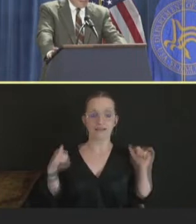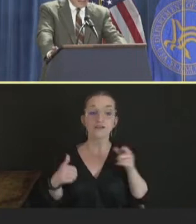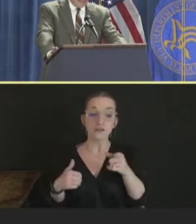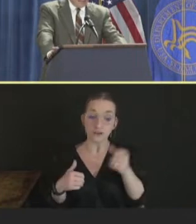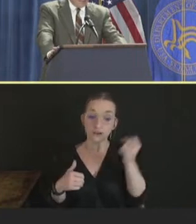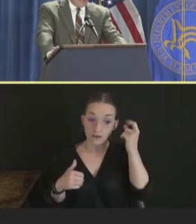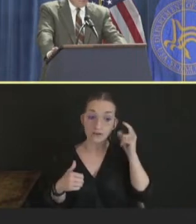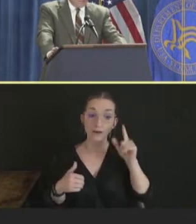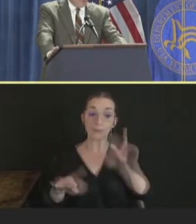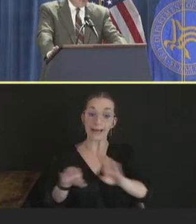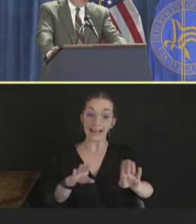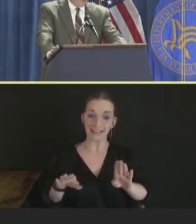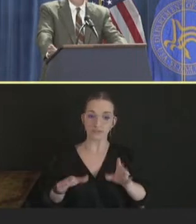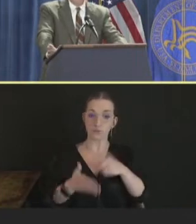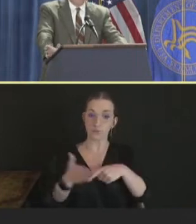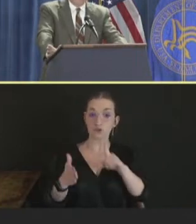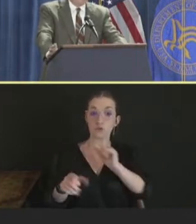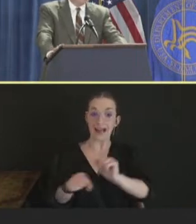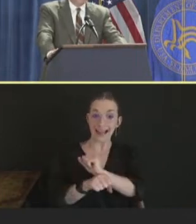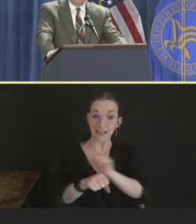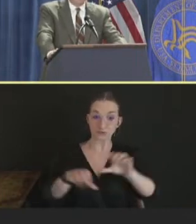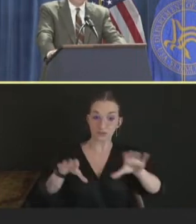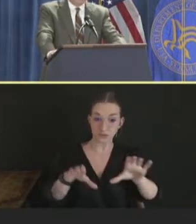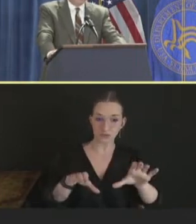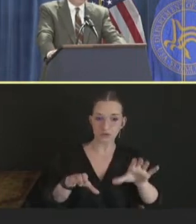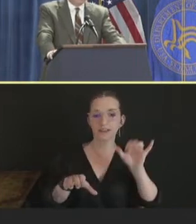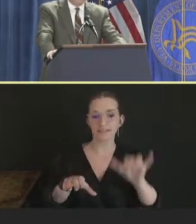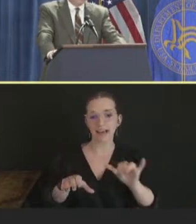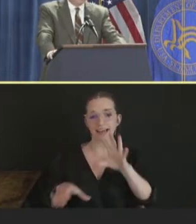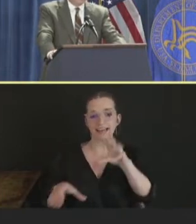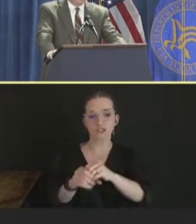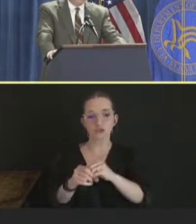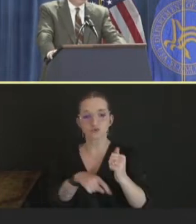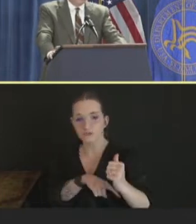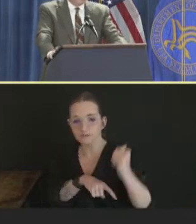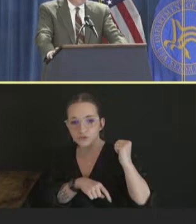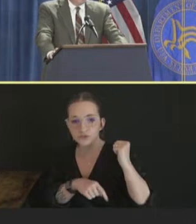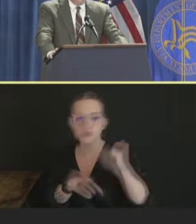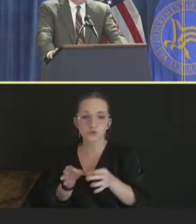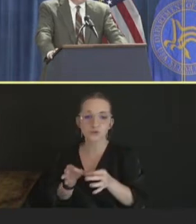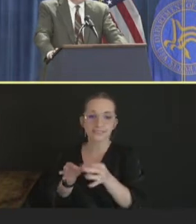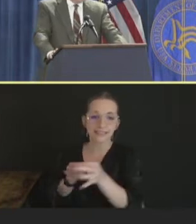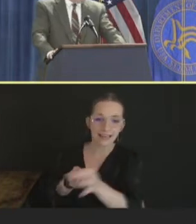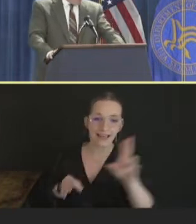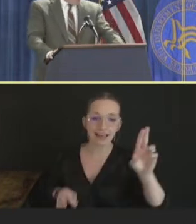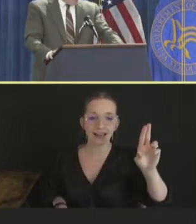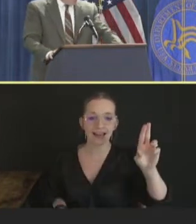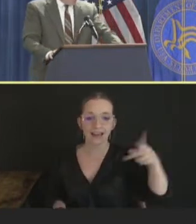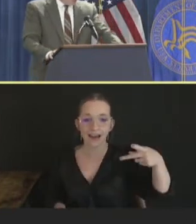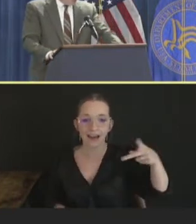And that includes refusal, delay, uptake, coverage and things like that.